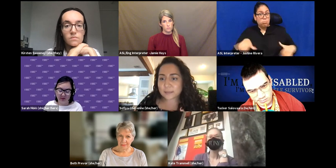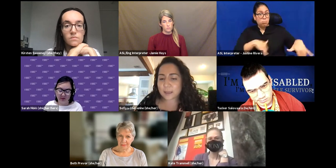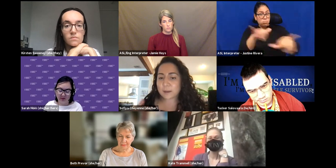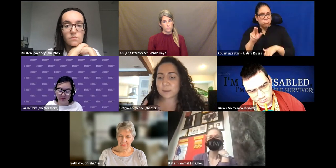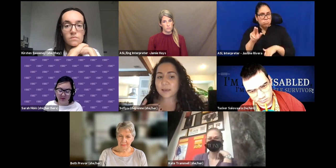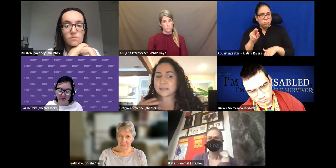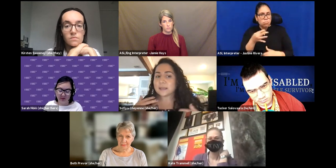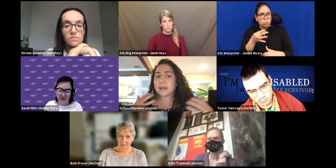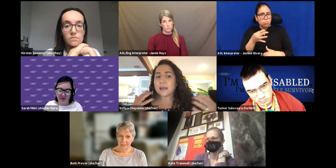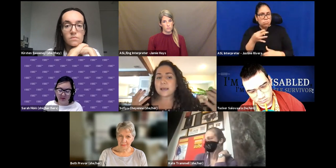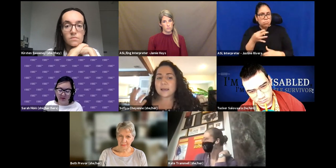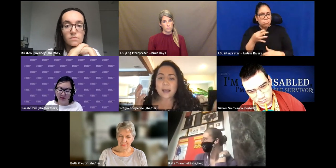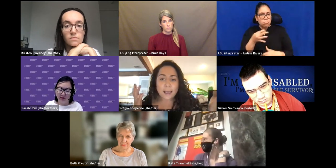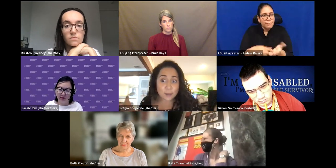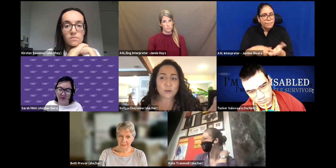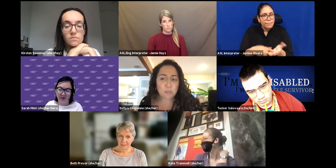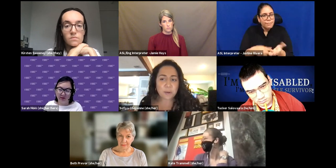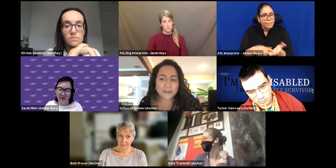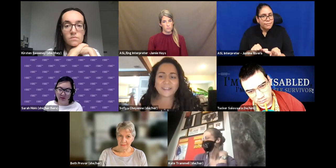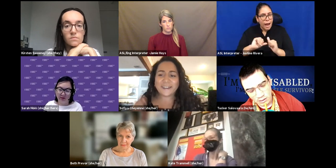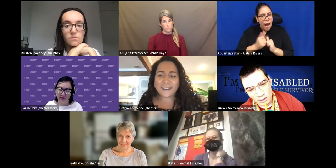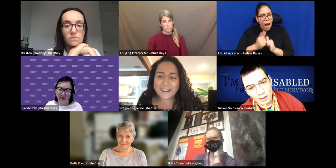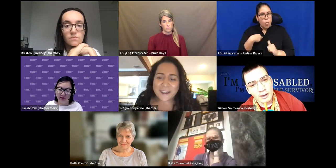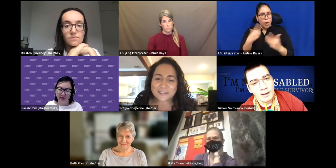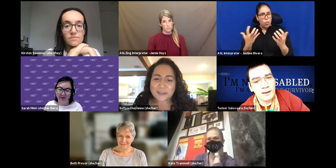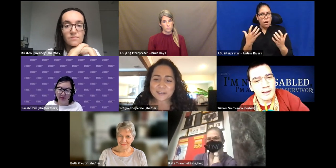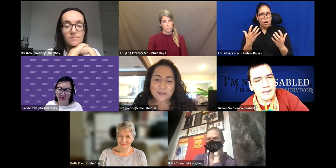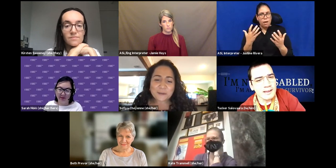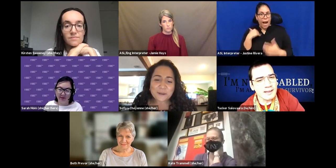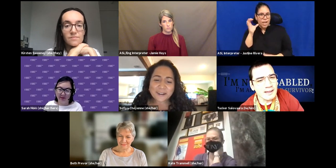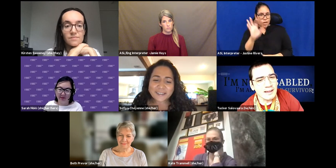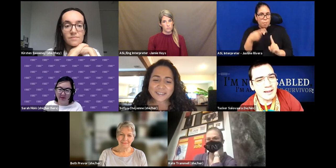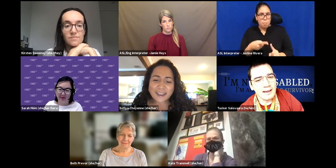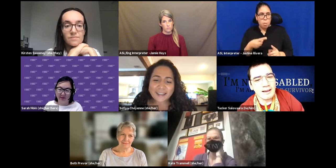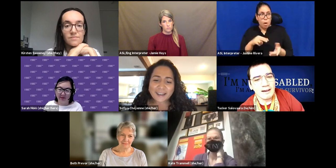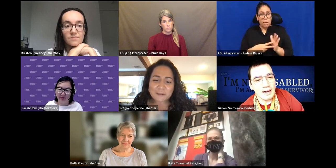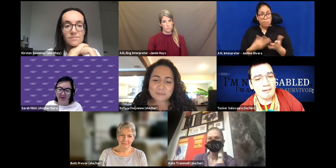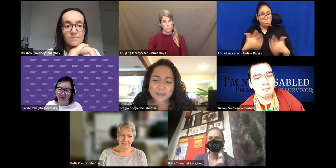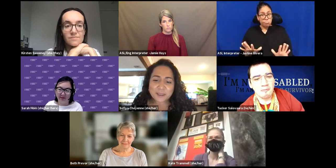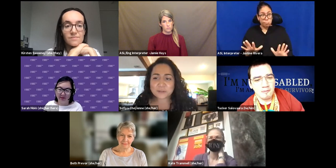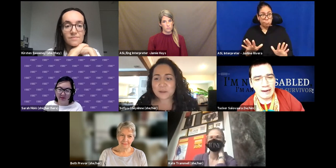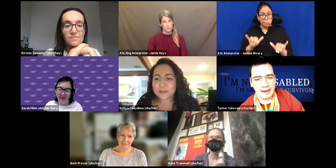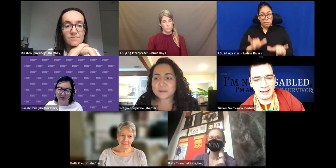baseline? Because I hear your point. So that's all I wanted to say in response.